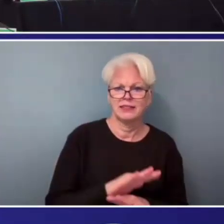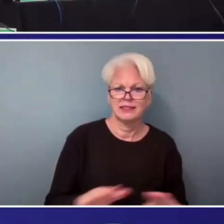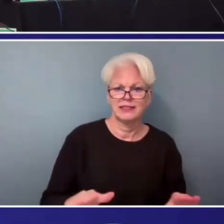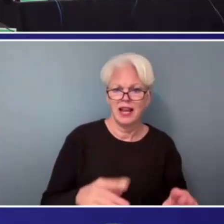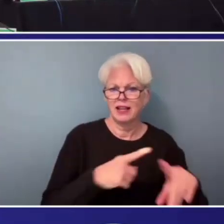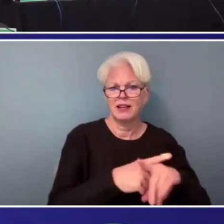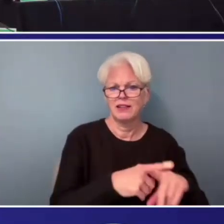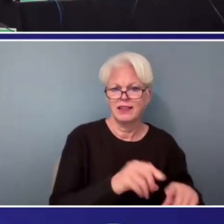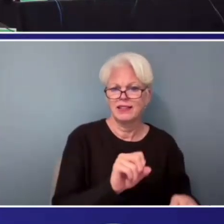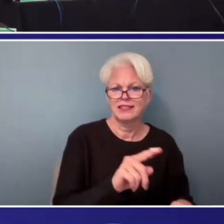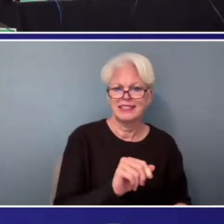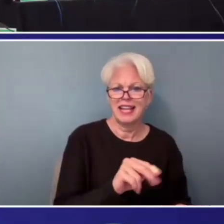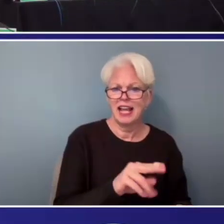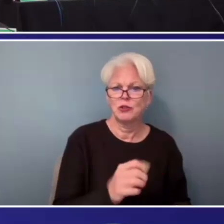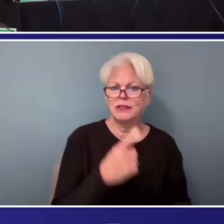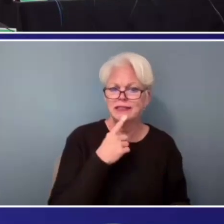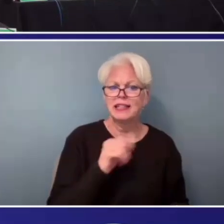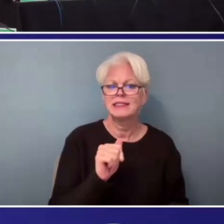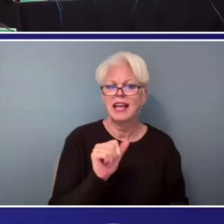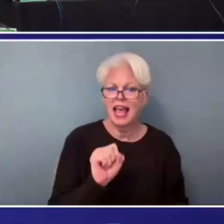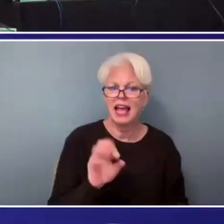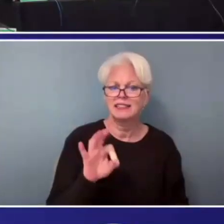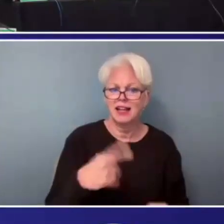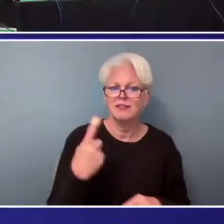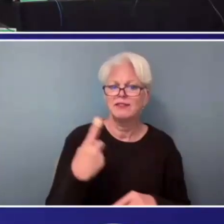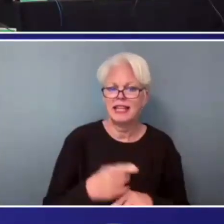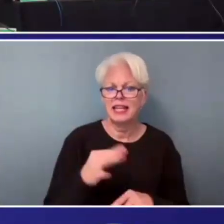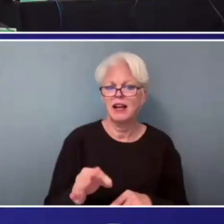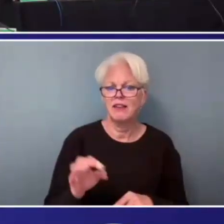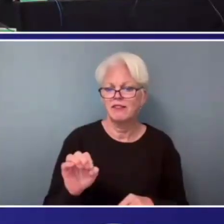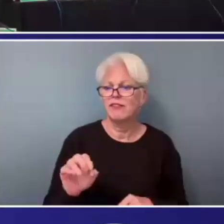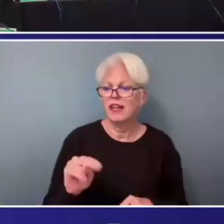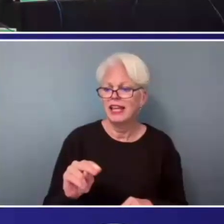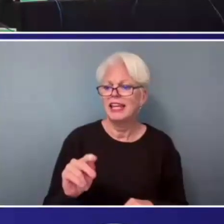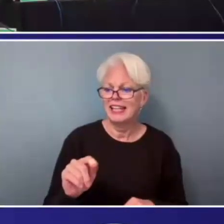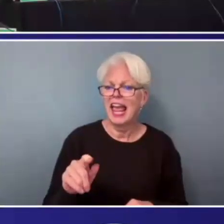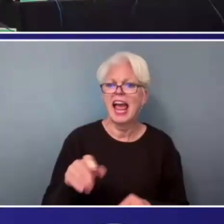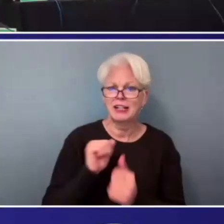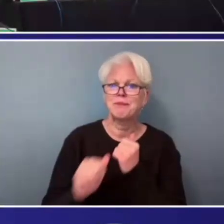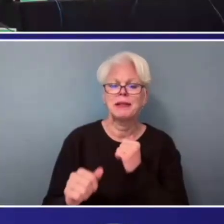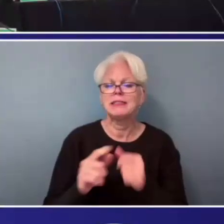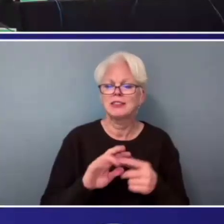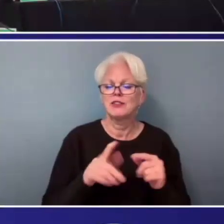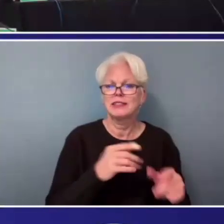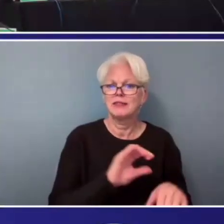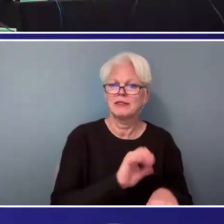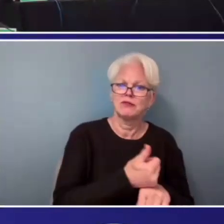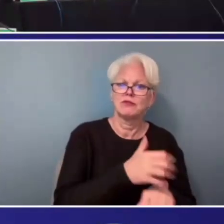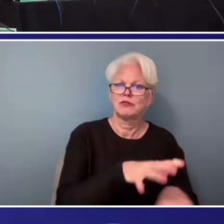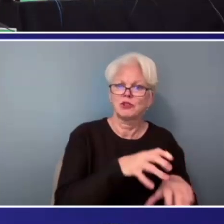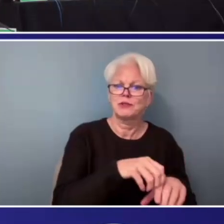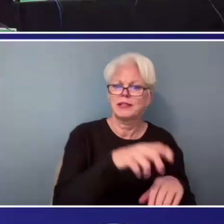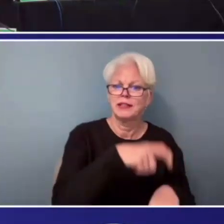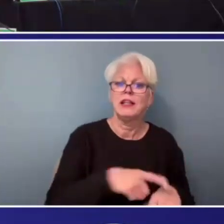where again, it says as of date of enactment that feels like it fixes it in time. So you can then create a definition of professional student for the purposes of